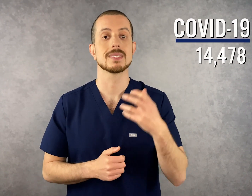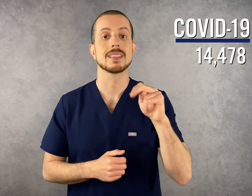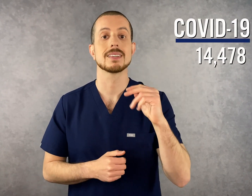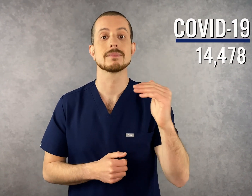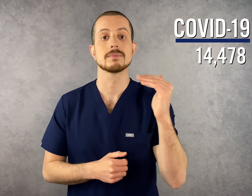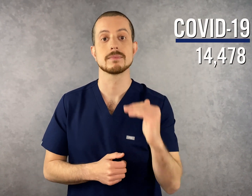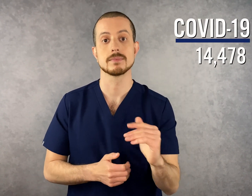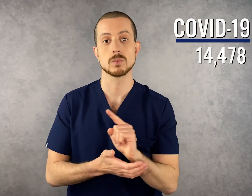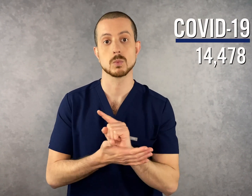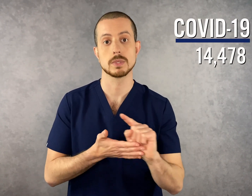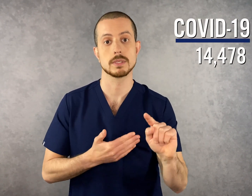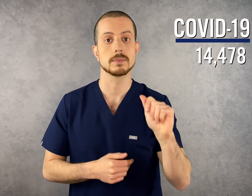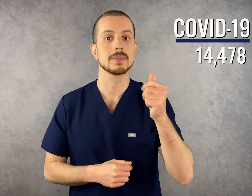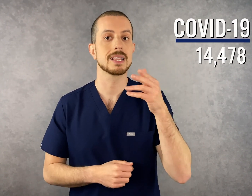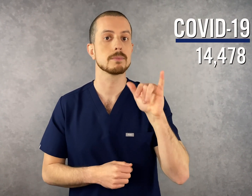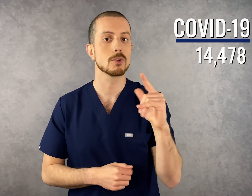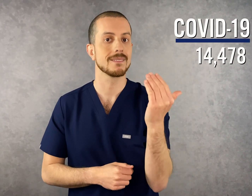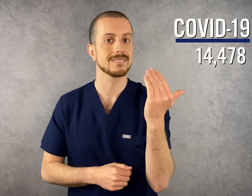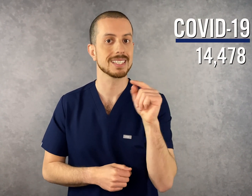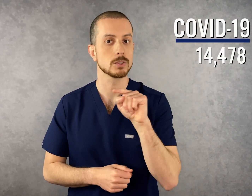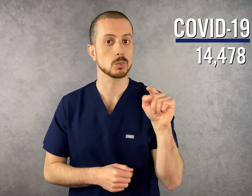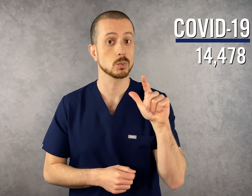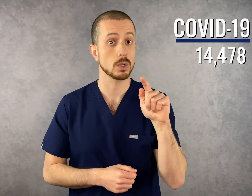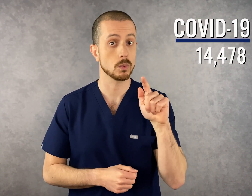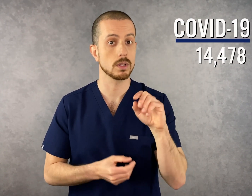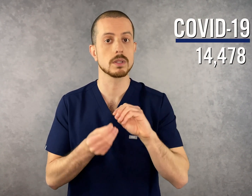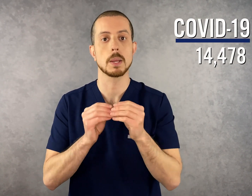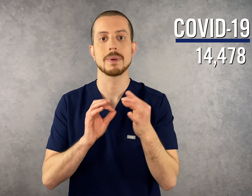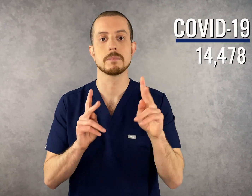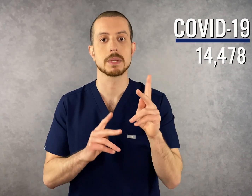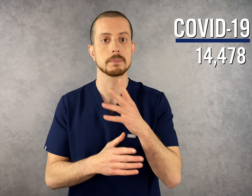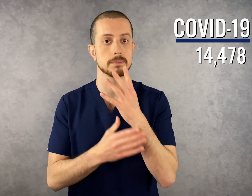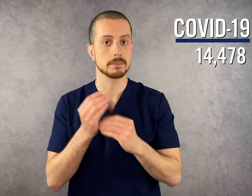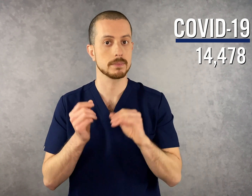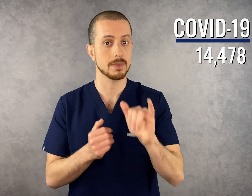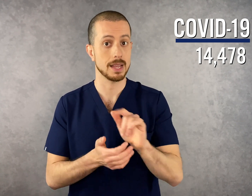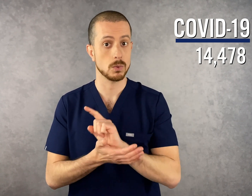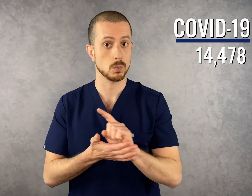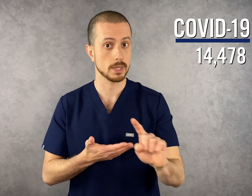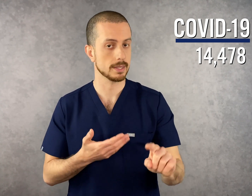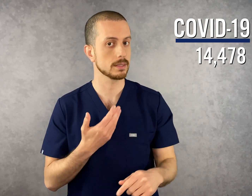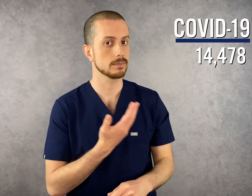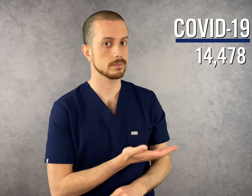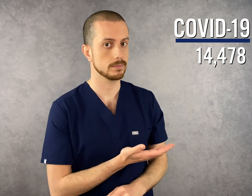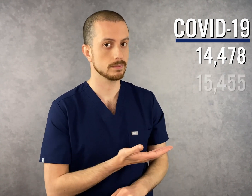Then, the following week -- April 15 to 21 -- the number of people that passed away is